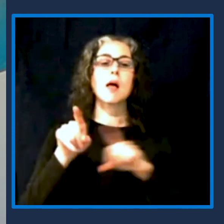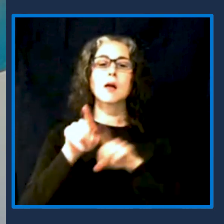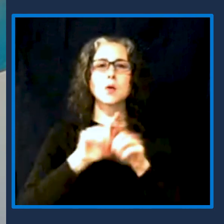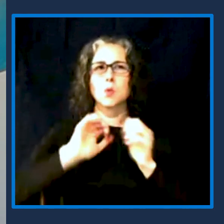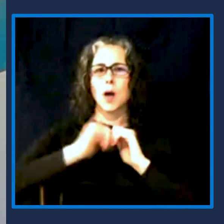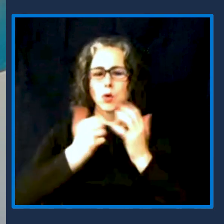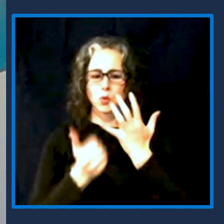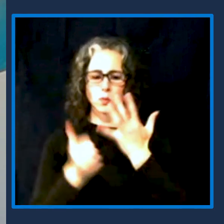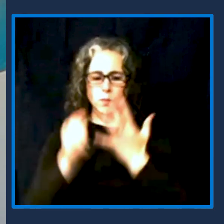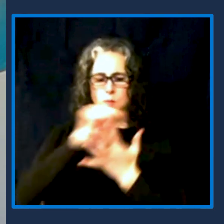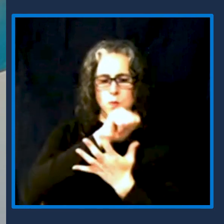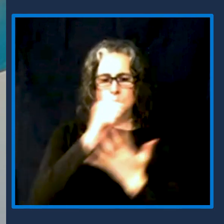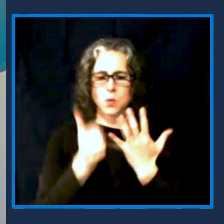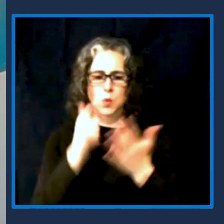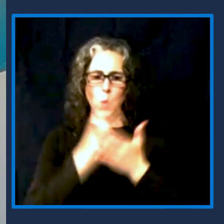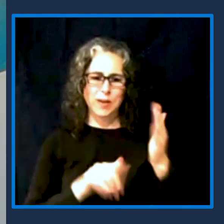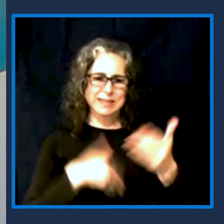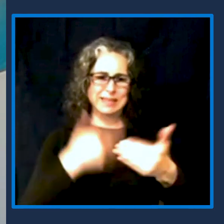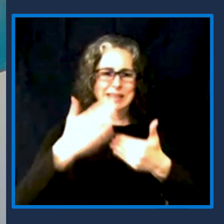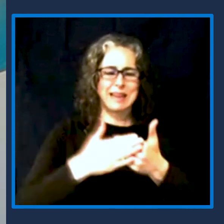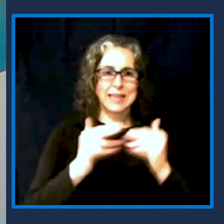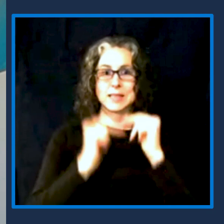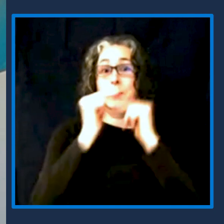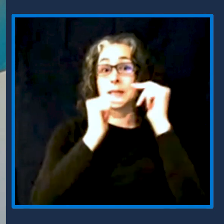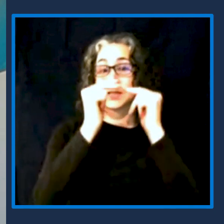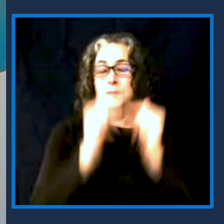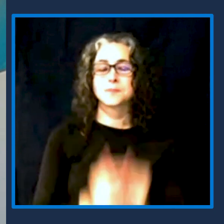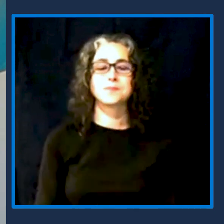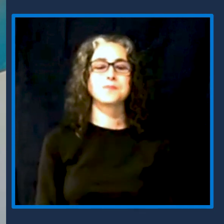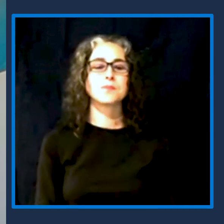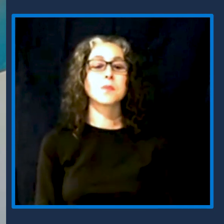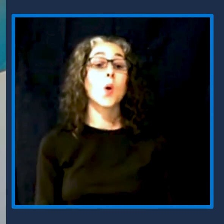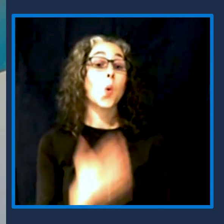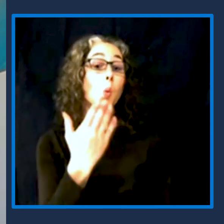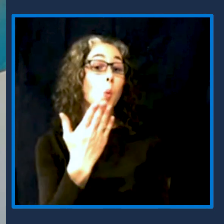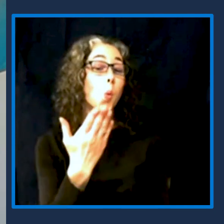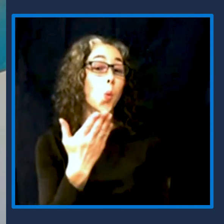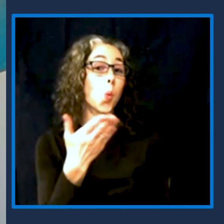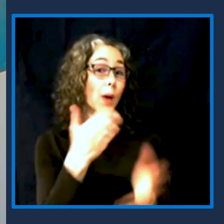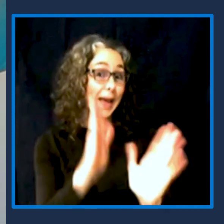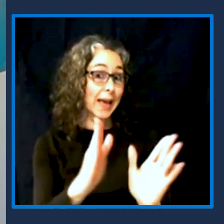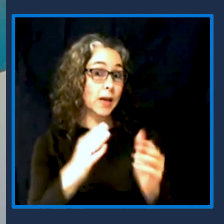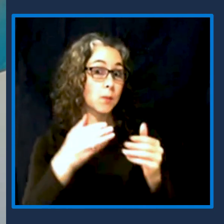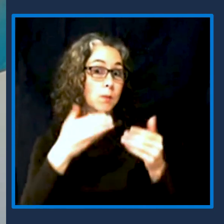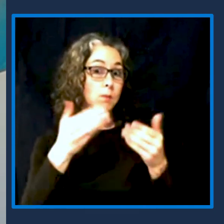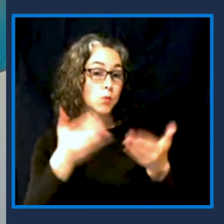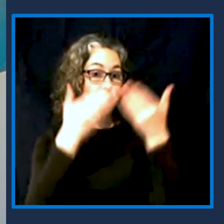um to to build next and so one of the ways to provide feedback is with the feedback